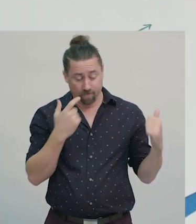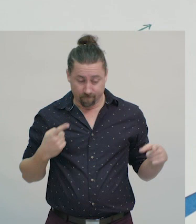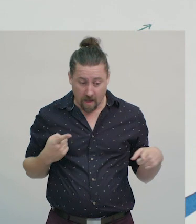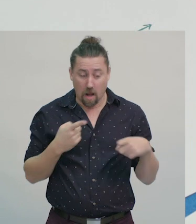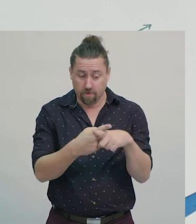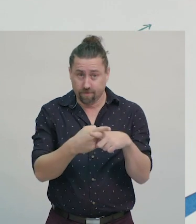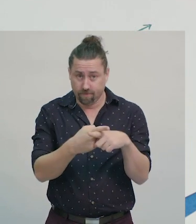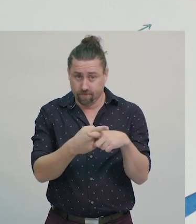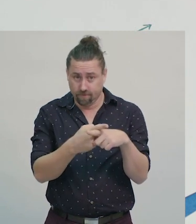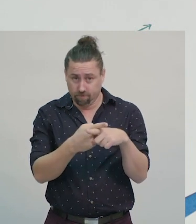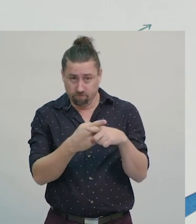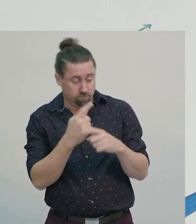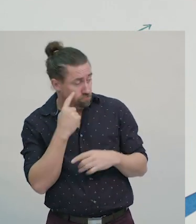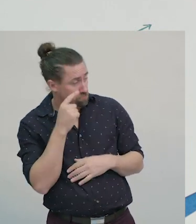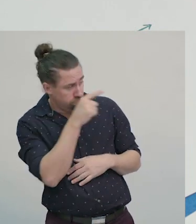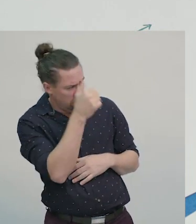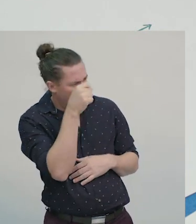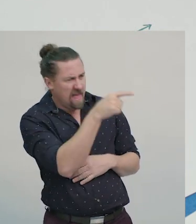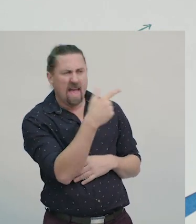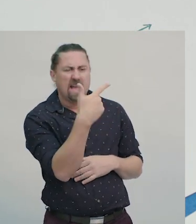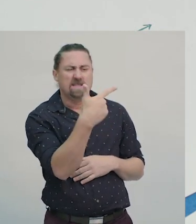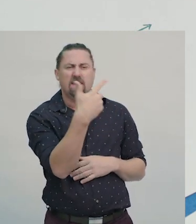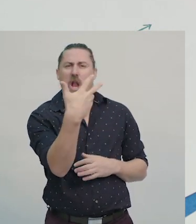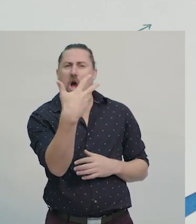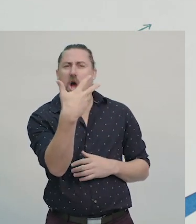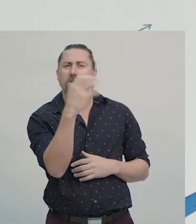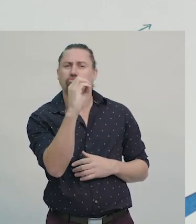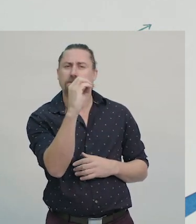at 79 degrees. The size of the missing angles are unknown,